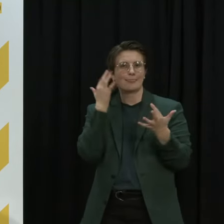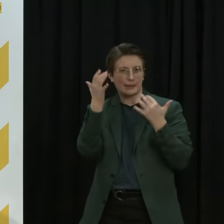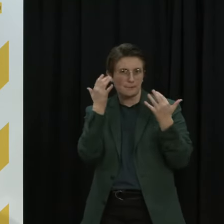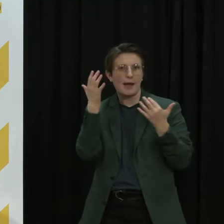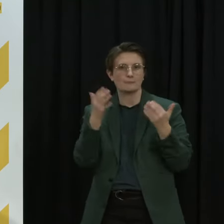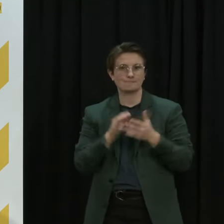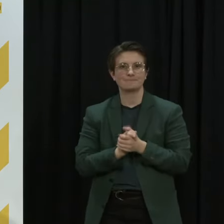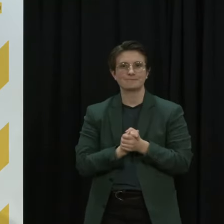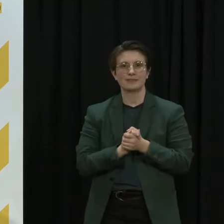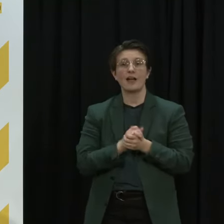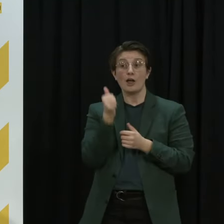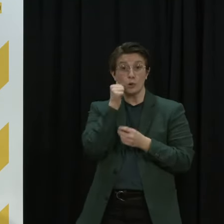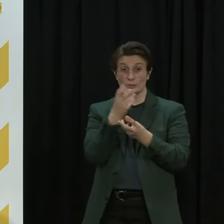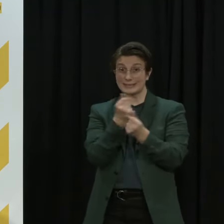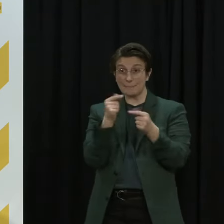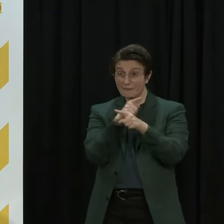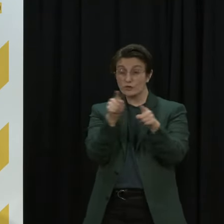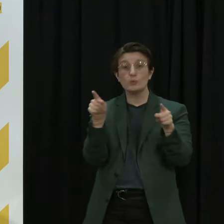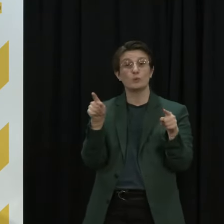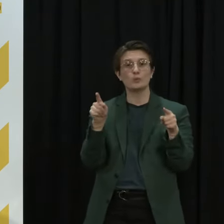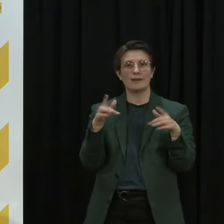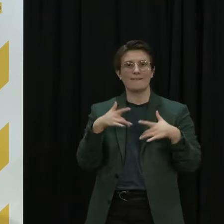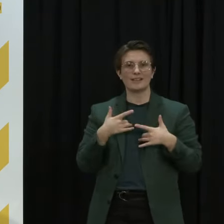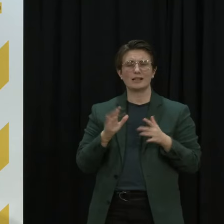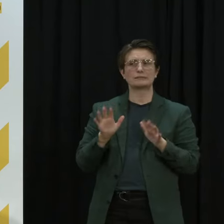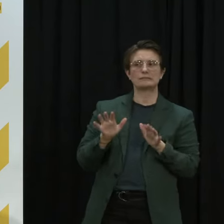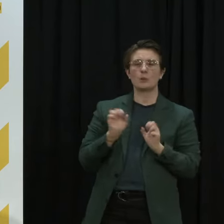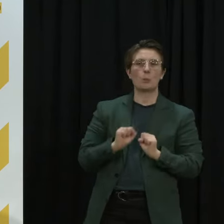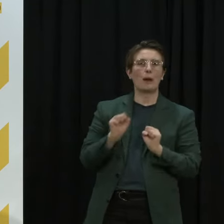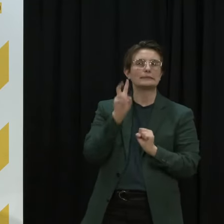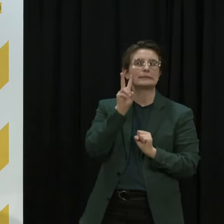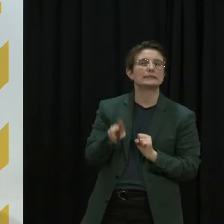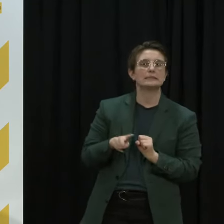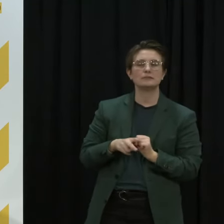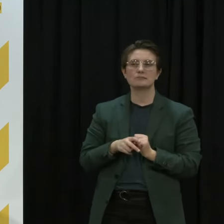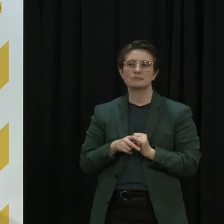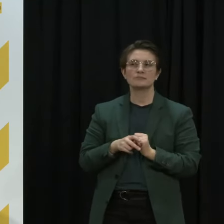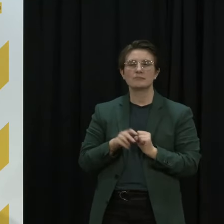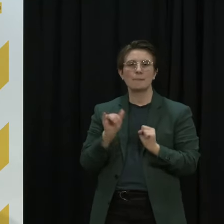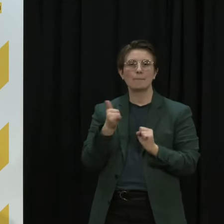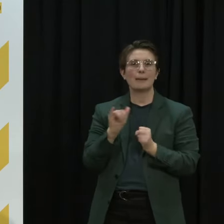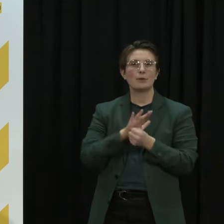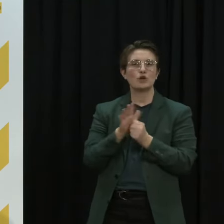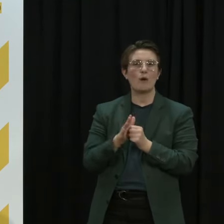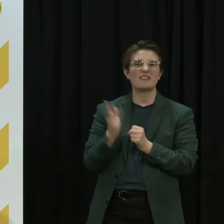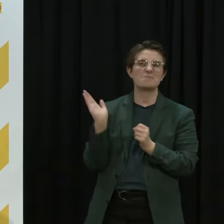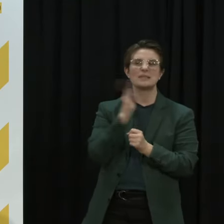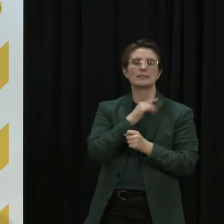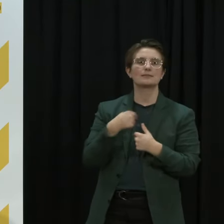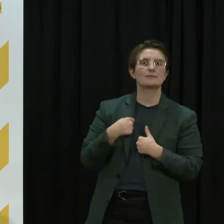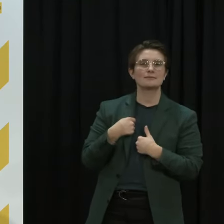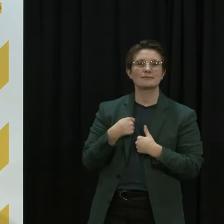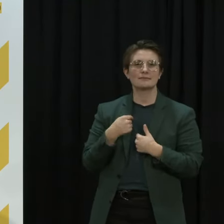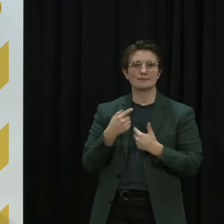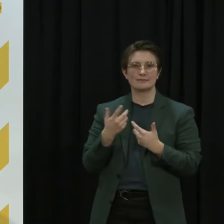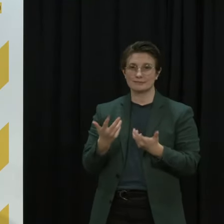professionals, nurses, doctors and so on.